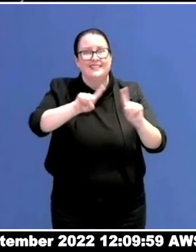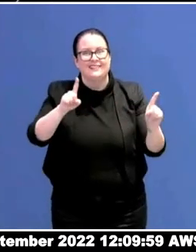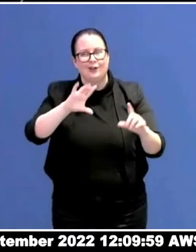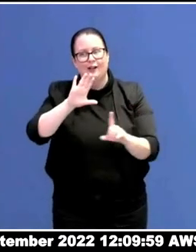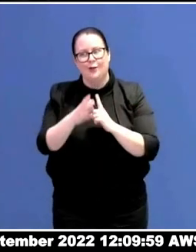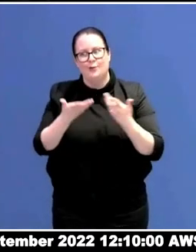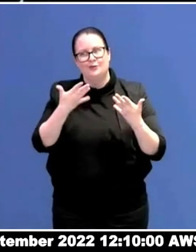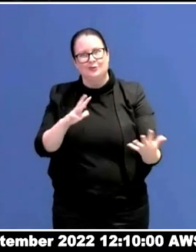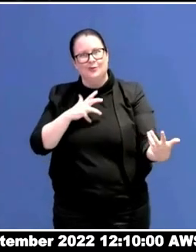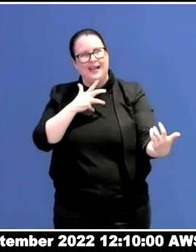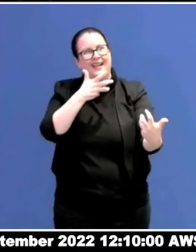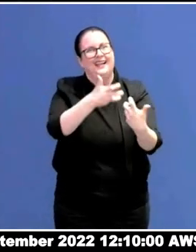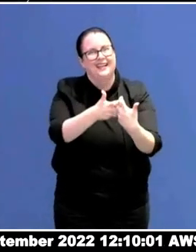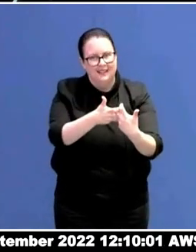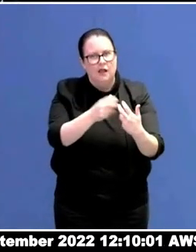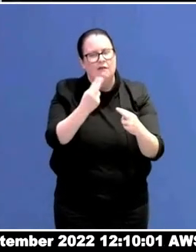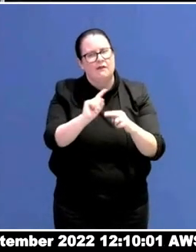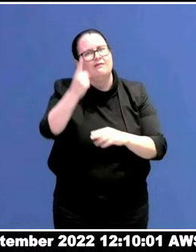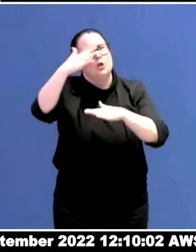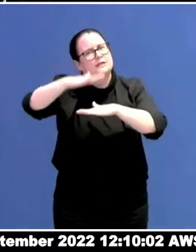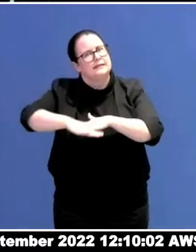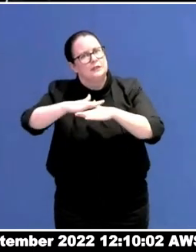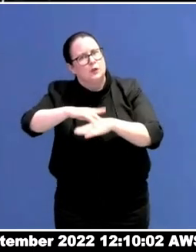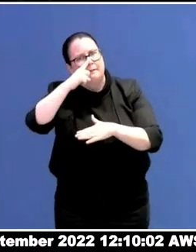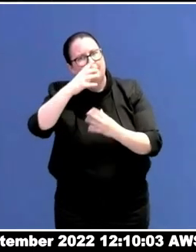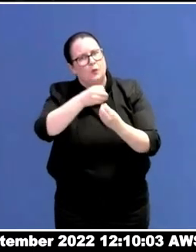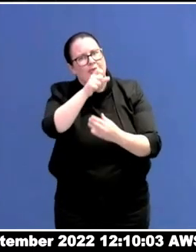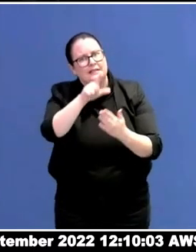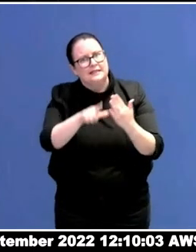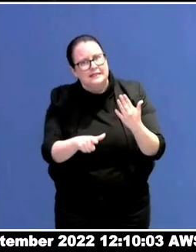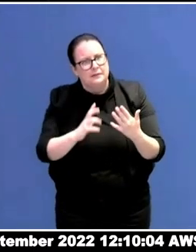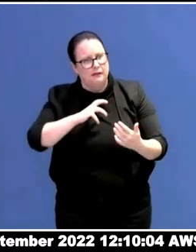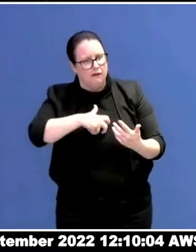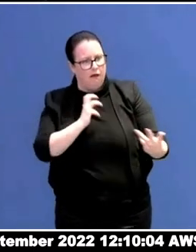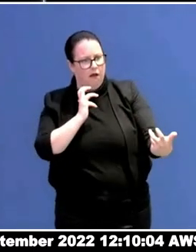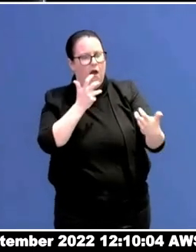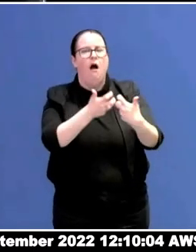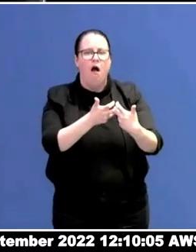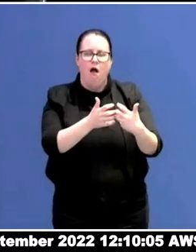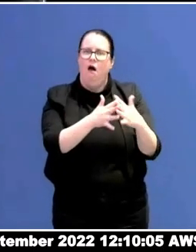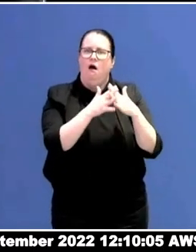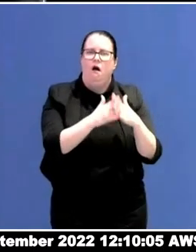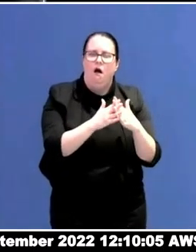particularly First Nations people with disabilities might be assisted, and we are